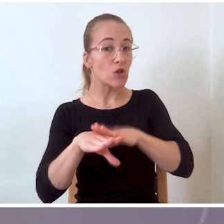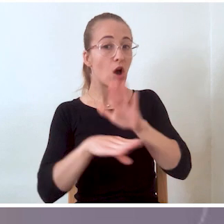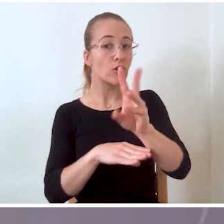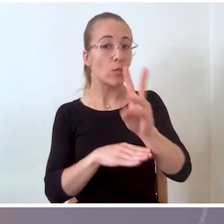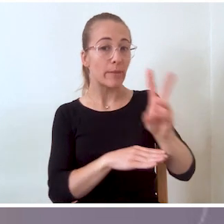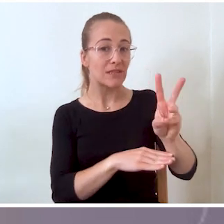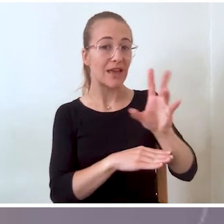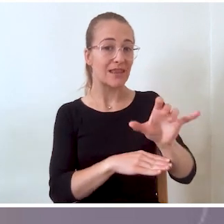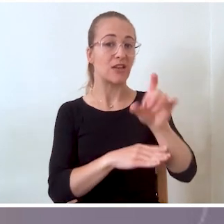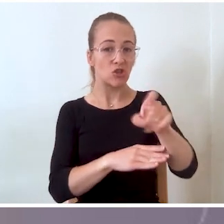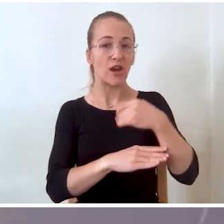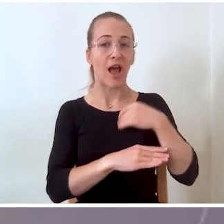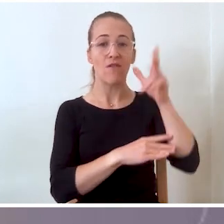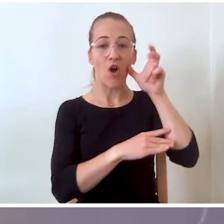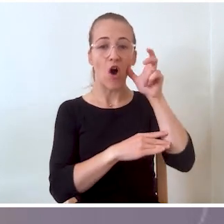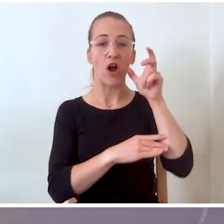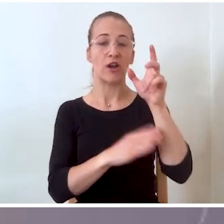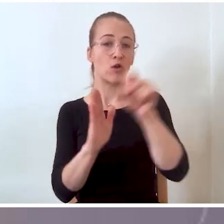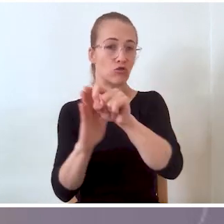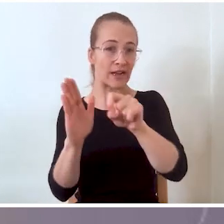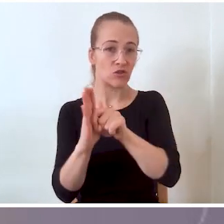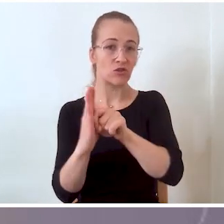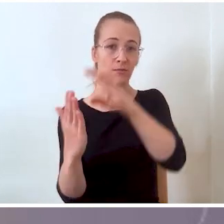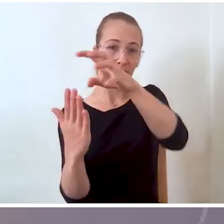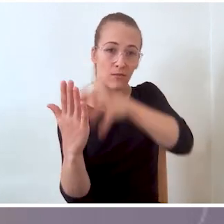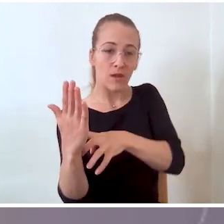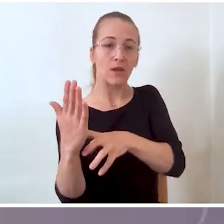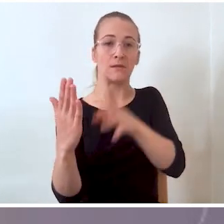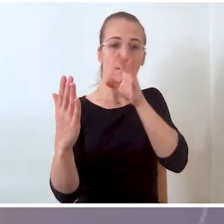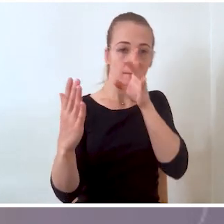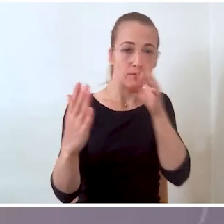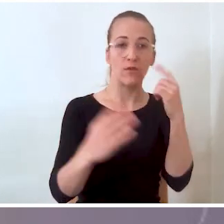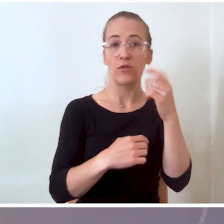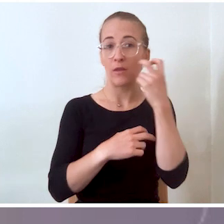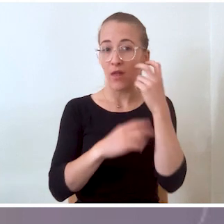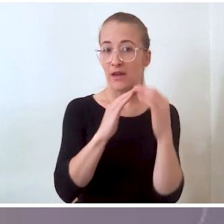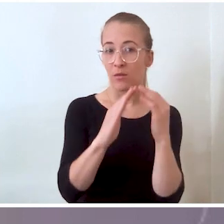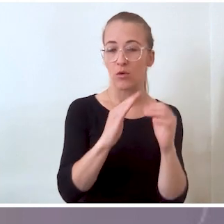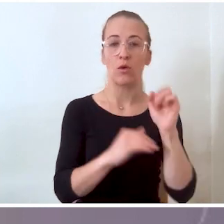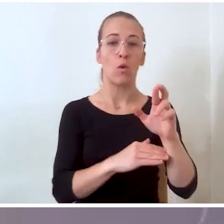that should have audio transcriptions for the blind community or does it have open captions